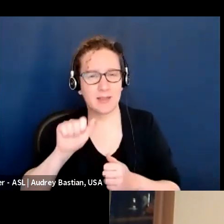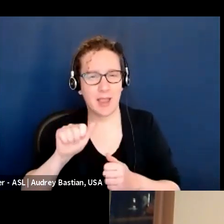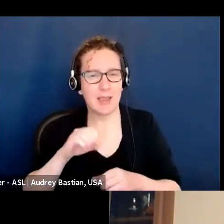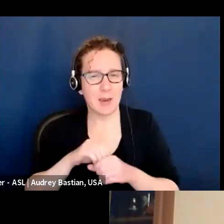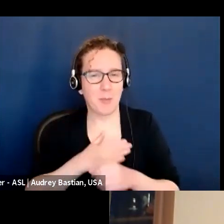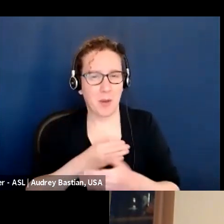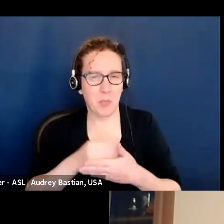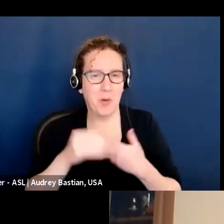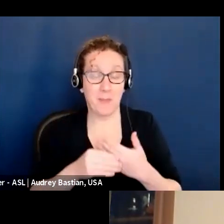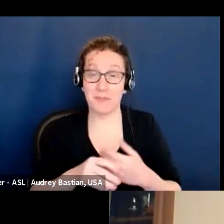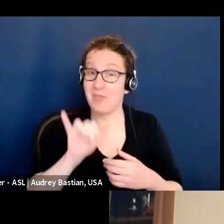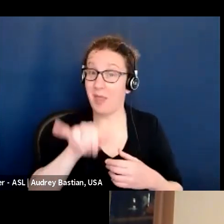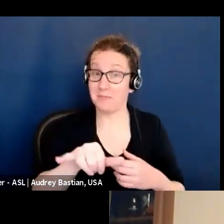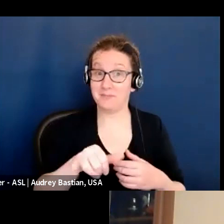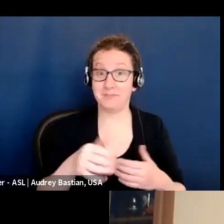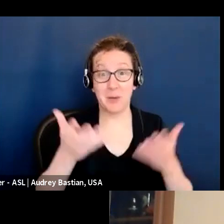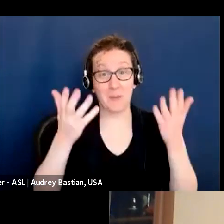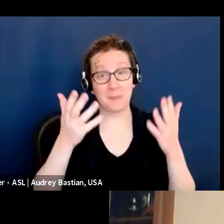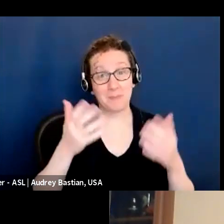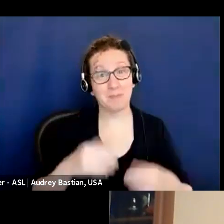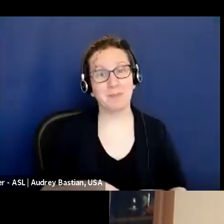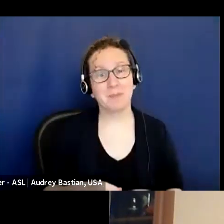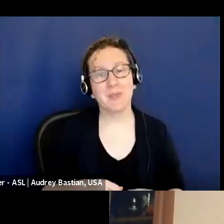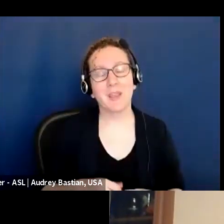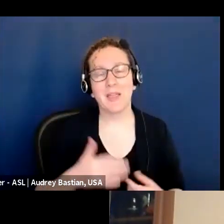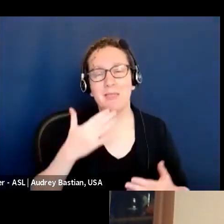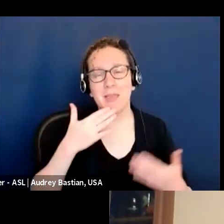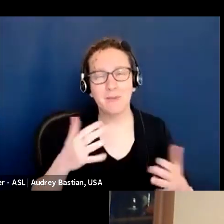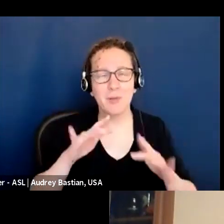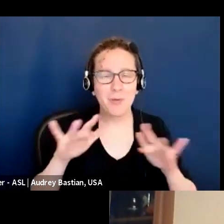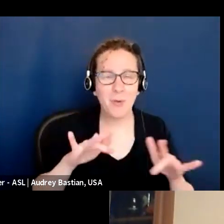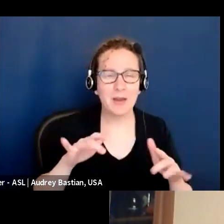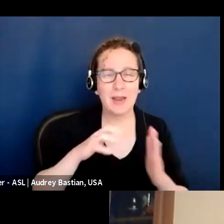exactly. Thank you so much. So the recording and transcript will be made available after.